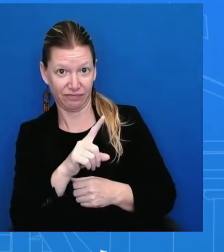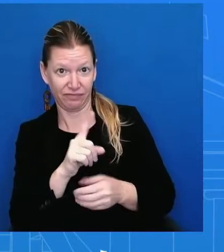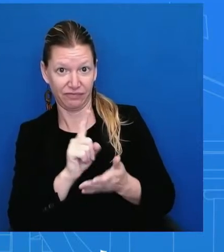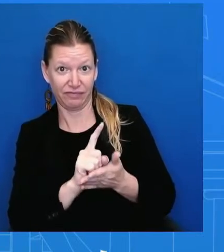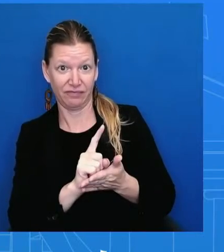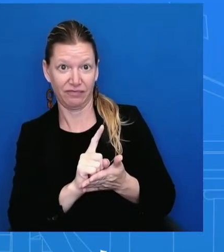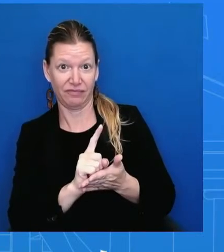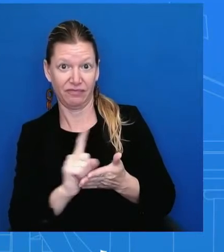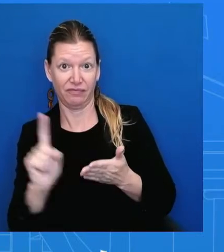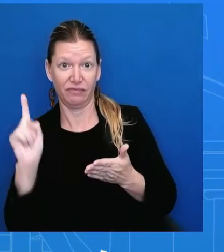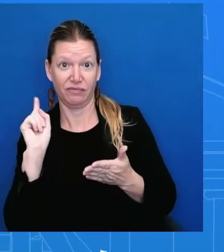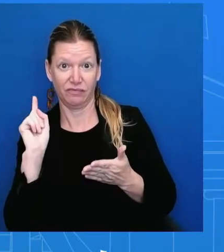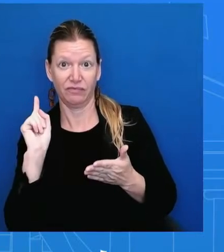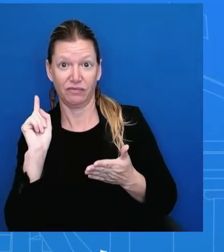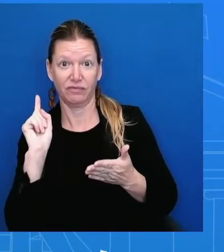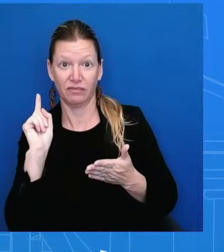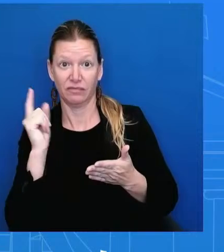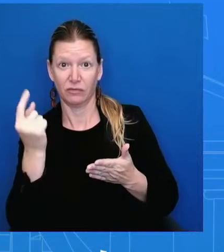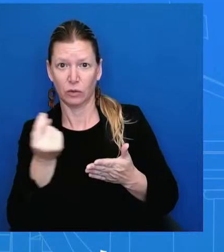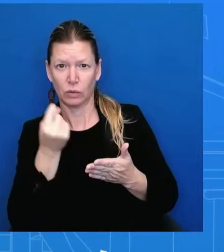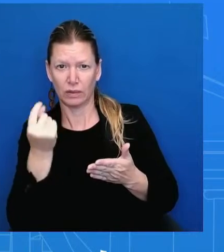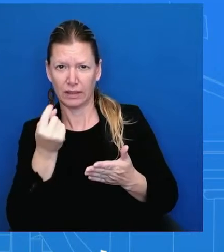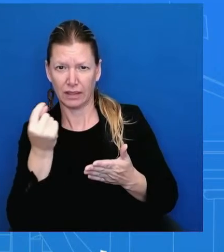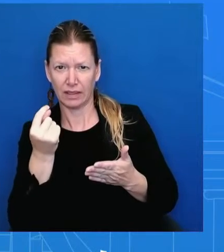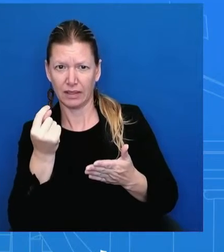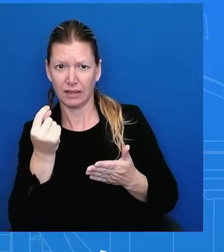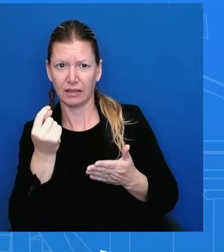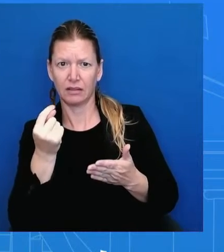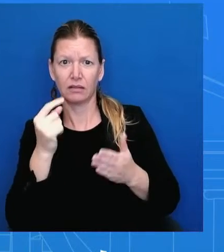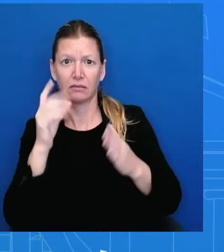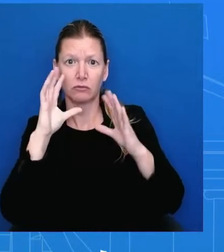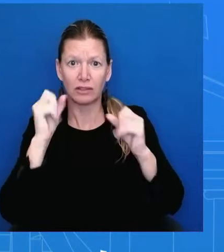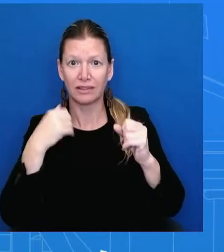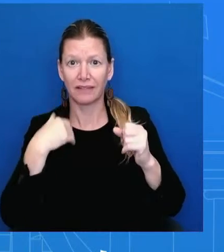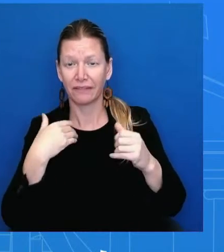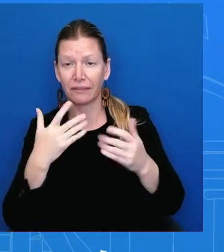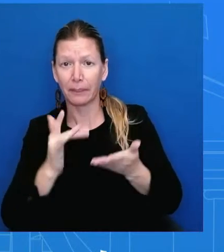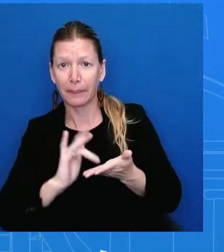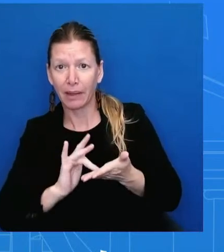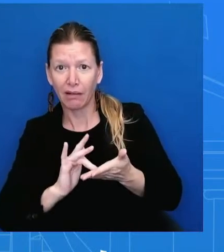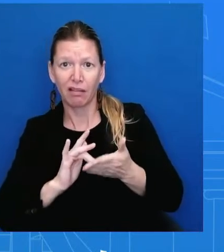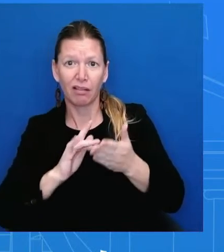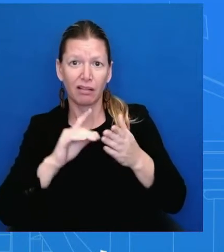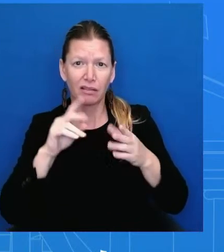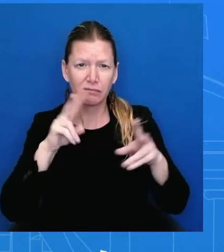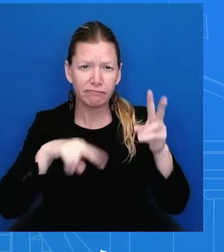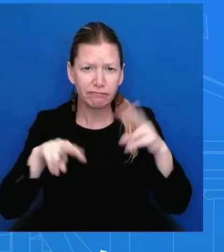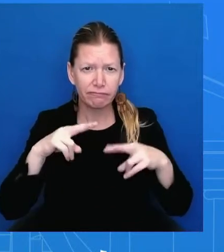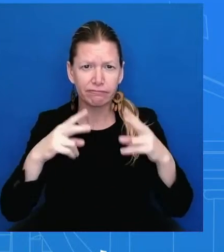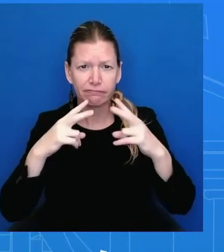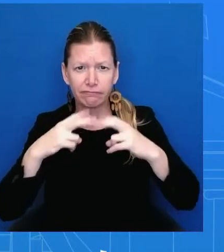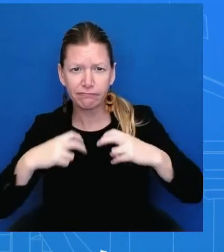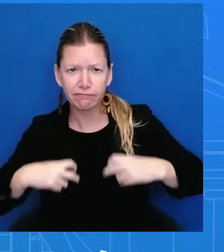Ms. Jean-Pierre: Yeah. The Press: -- since his physical in February or -- and that included the time period after the debate. Ms. Jean-Pierre: Yep. The Press: You said flatly "no." Ms. Jean-Pierre: Yep.